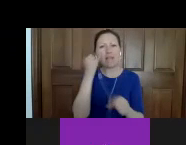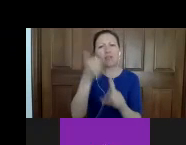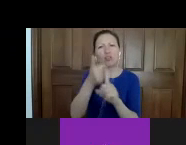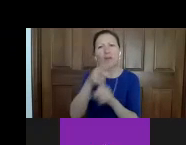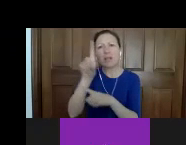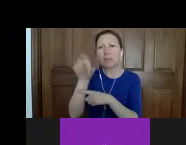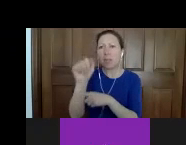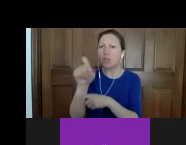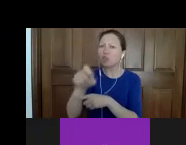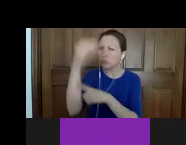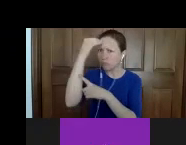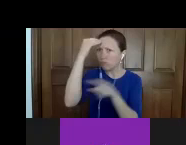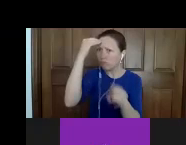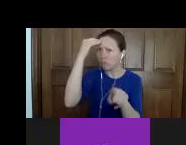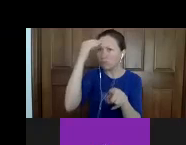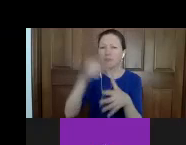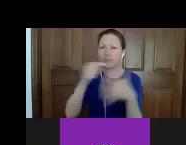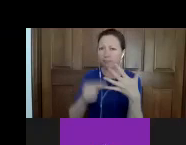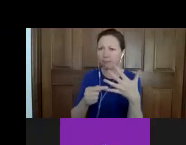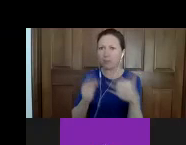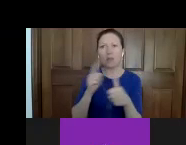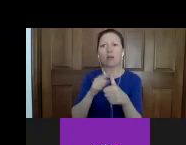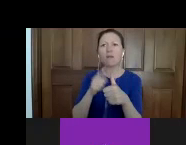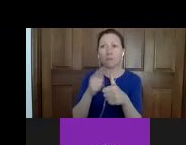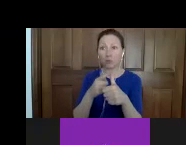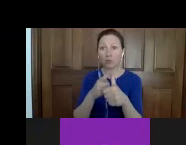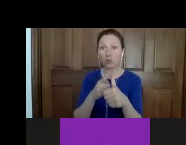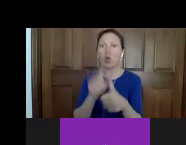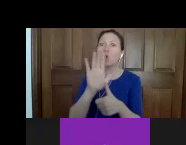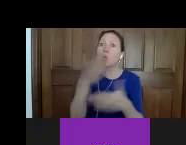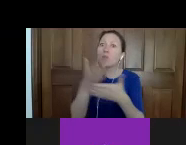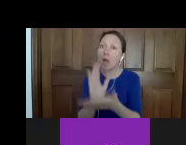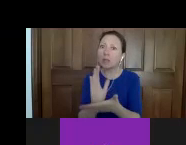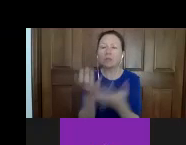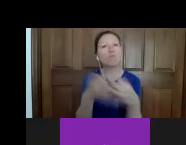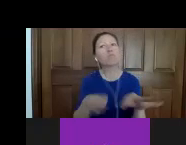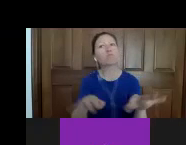So first and foremost, you want to know what your rights are. The Americans with Disabilities